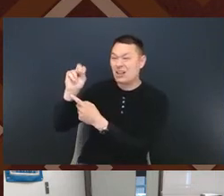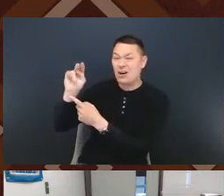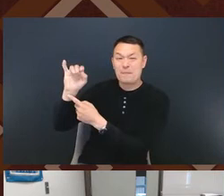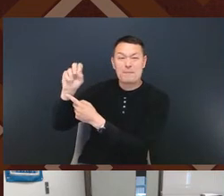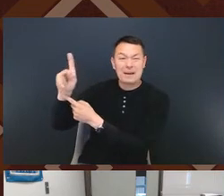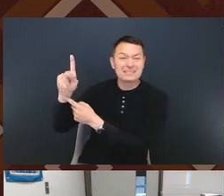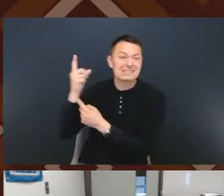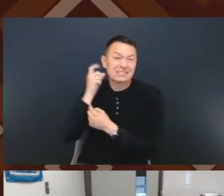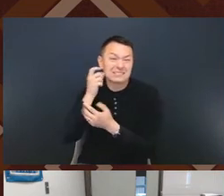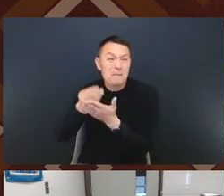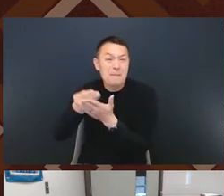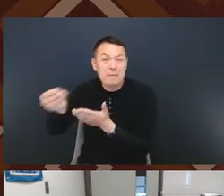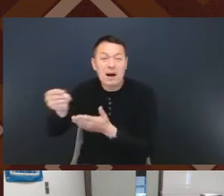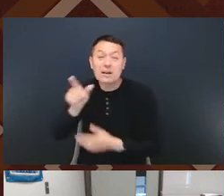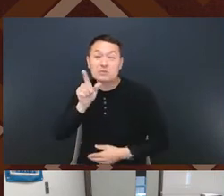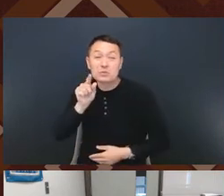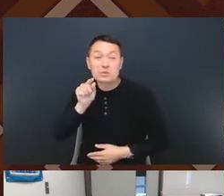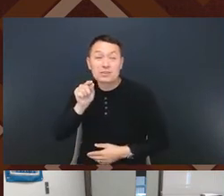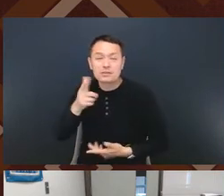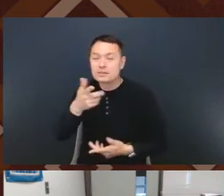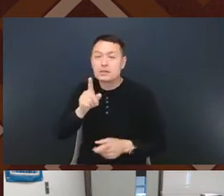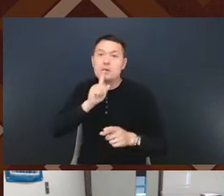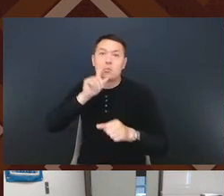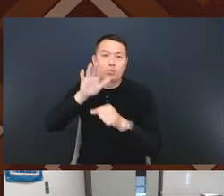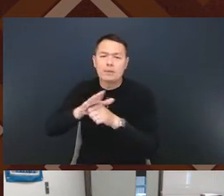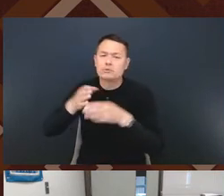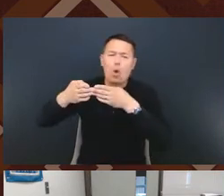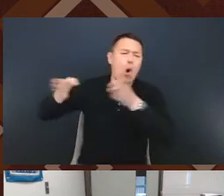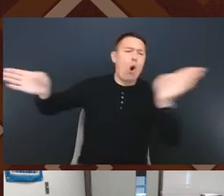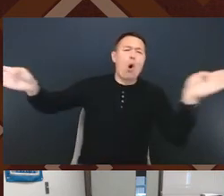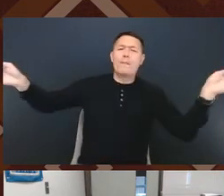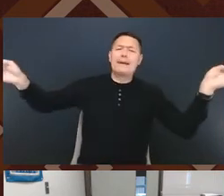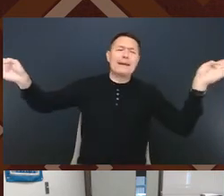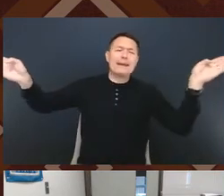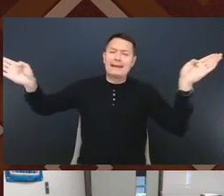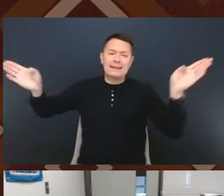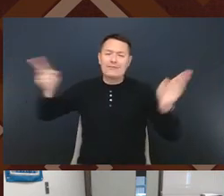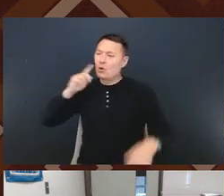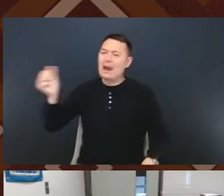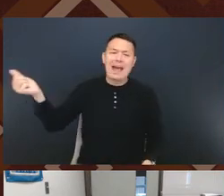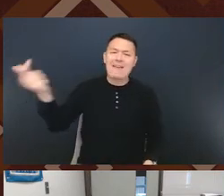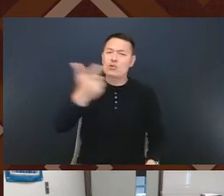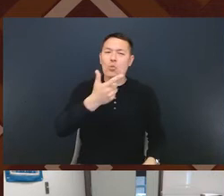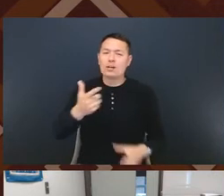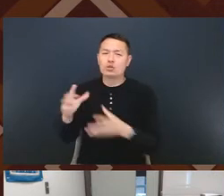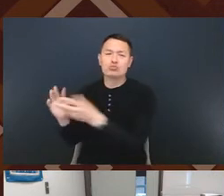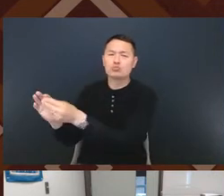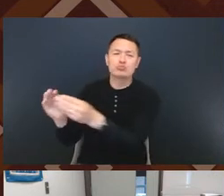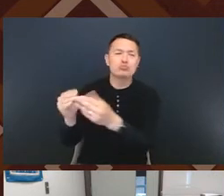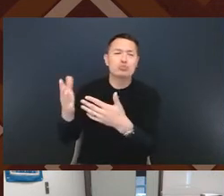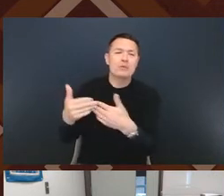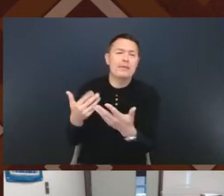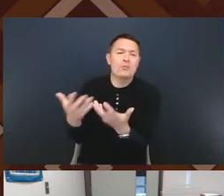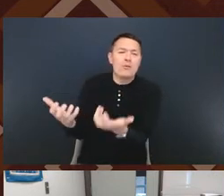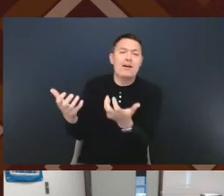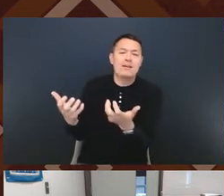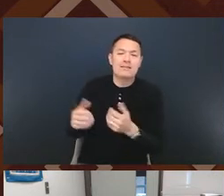and promises to just open up Twitter Y to everyone and not to limit Twitter